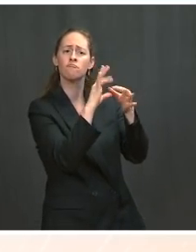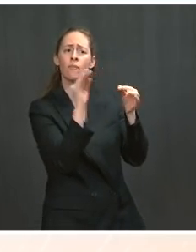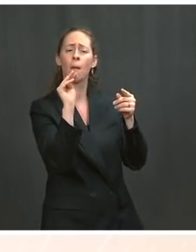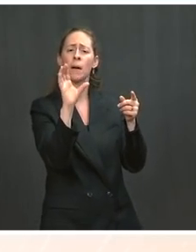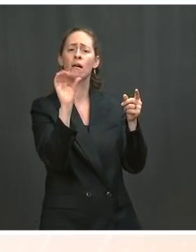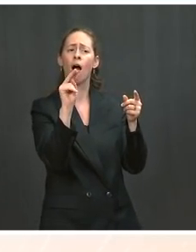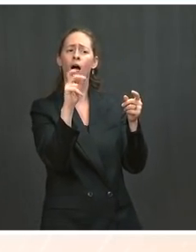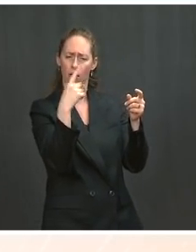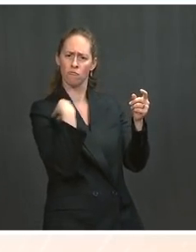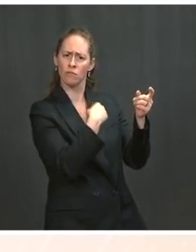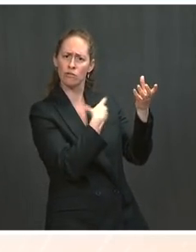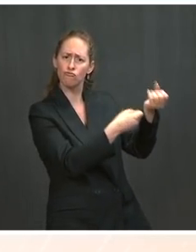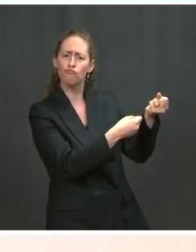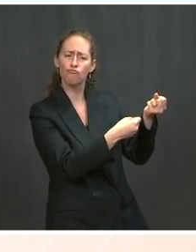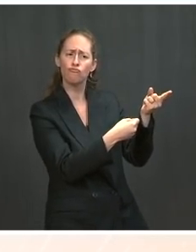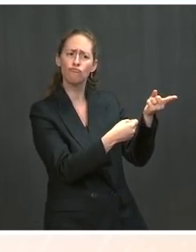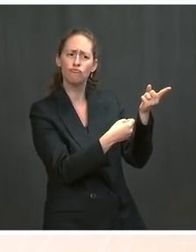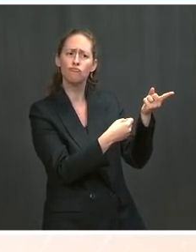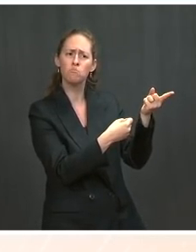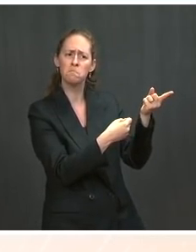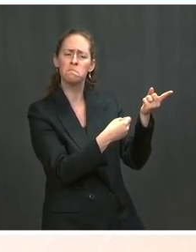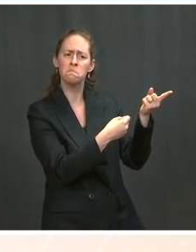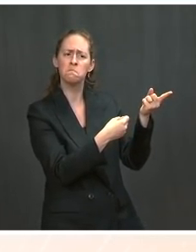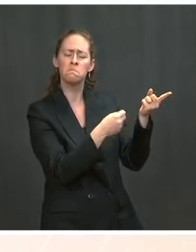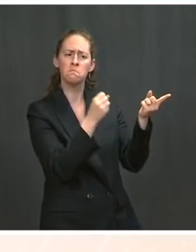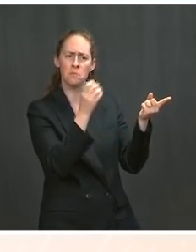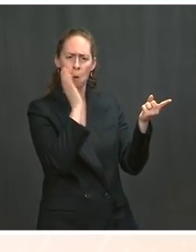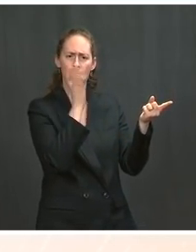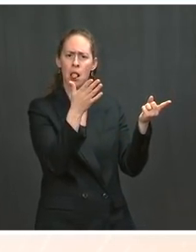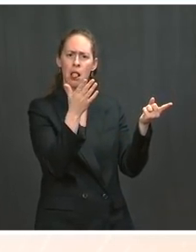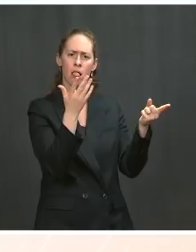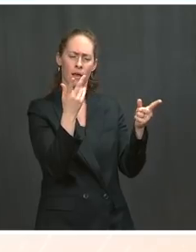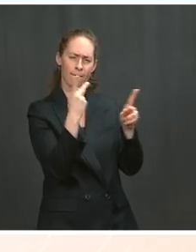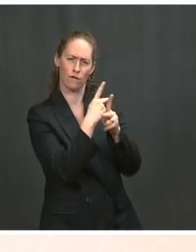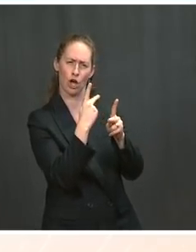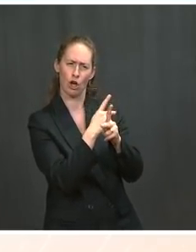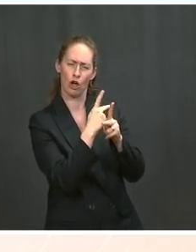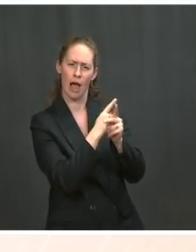in terms of what options should be to pay for it, whether it should be paid for. The President's red line -- or --